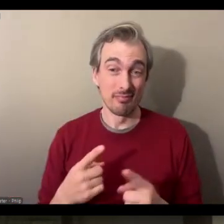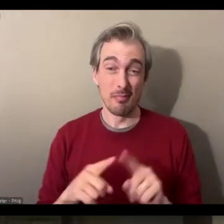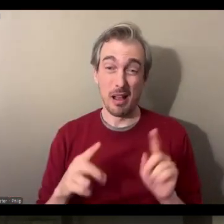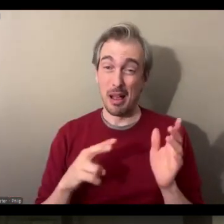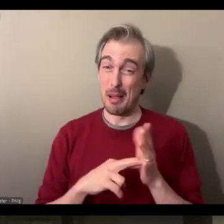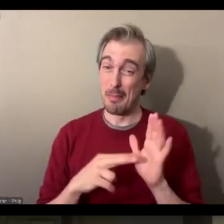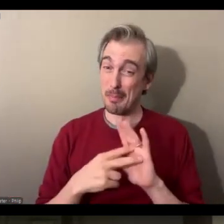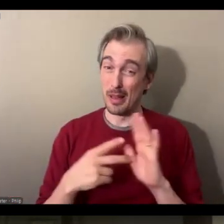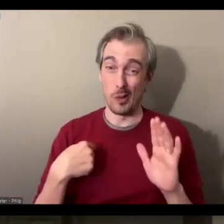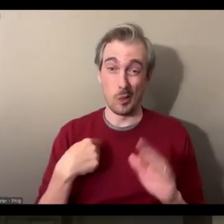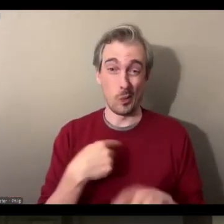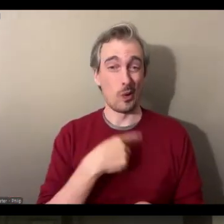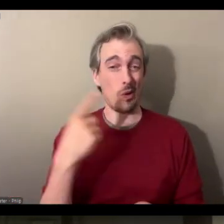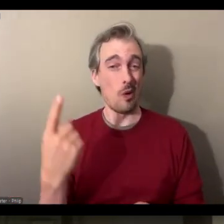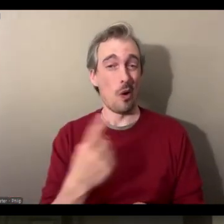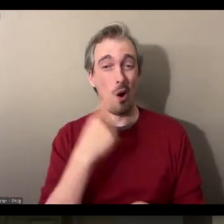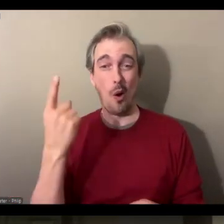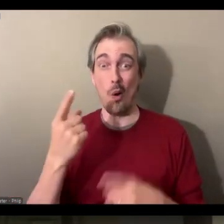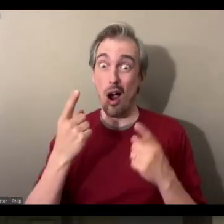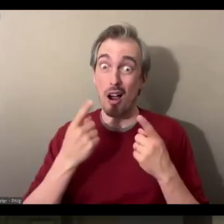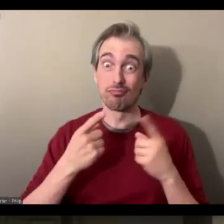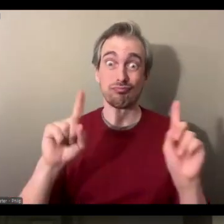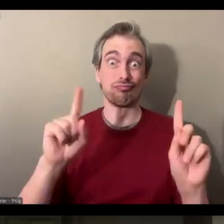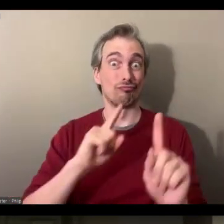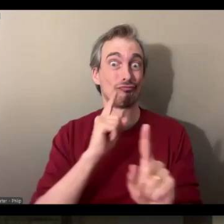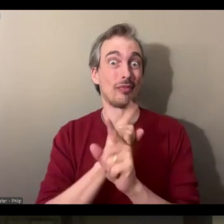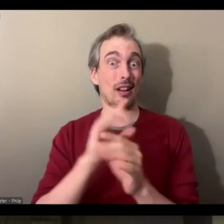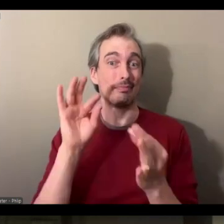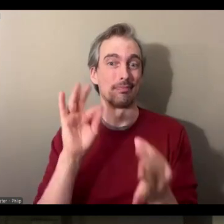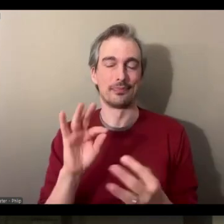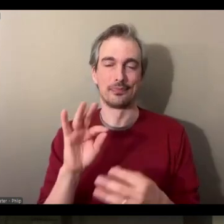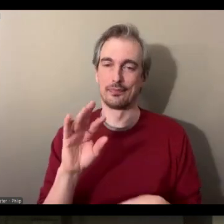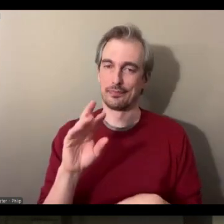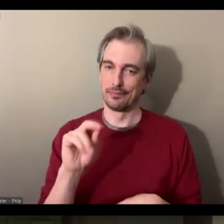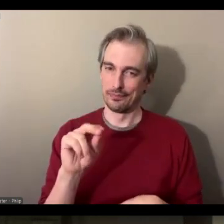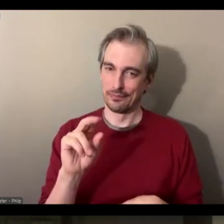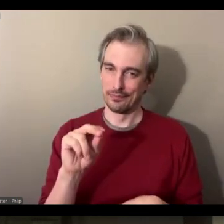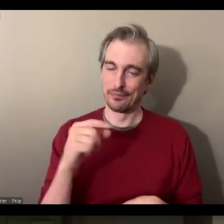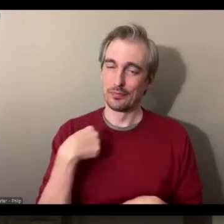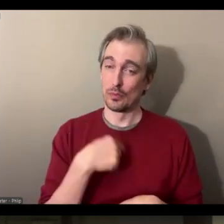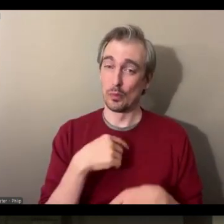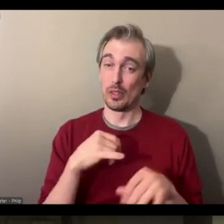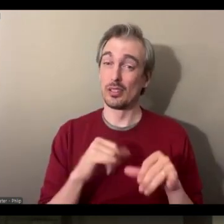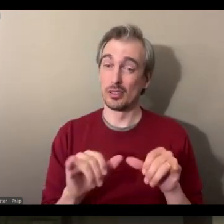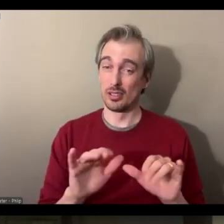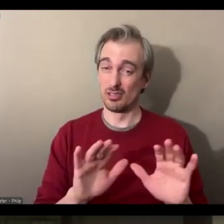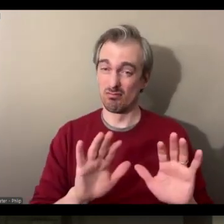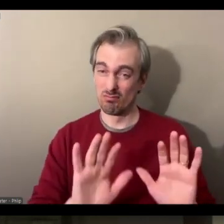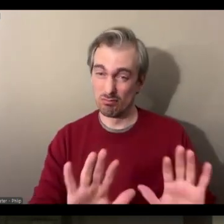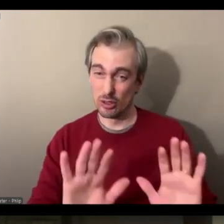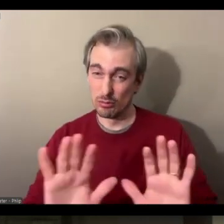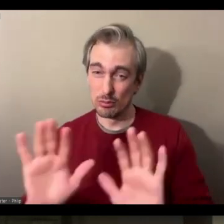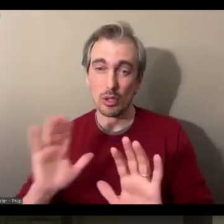go out and get third parties to audit them and to embed in the process, because there's always ways